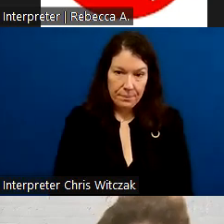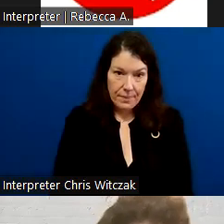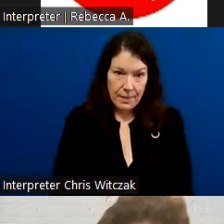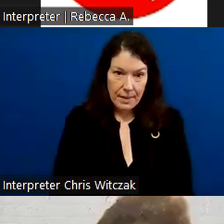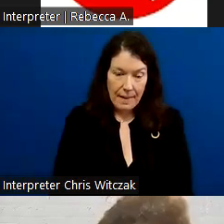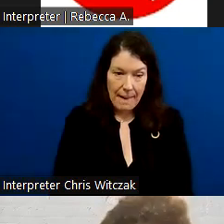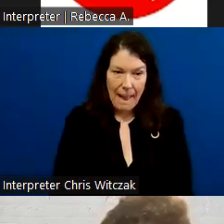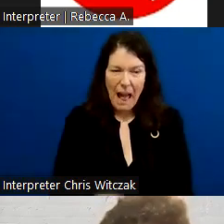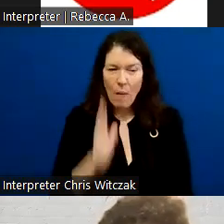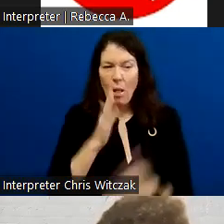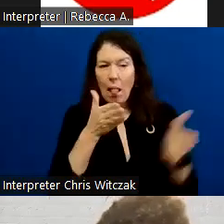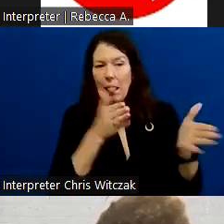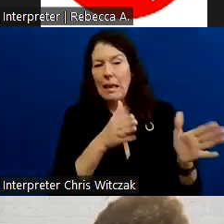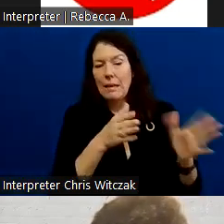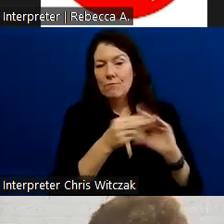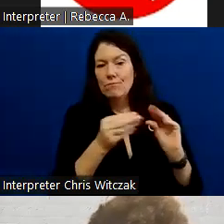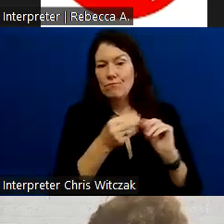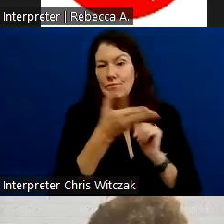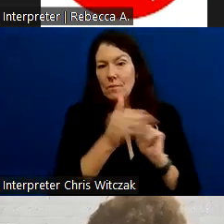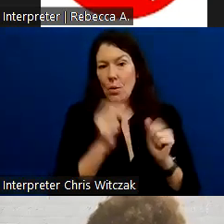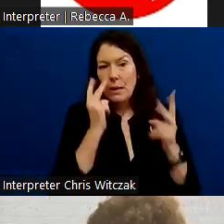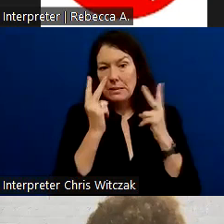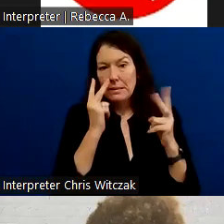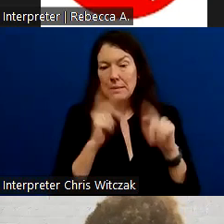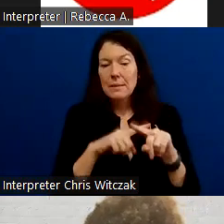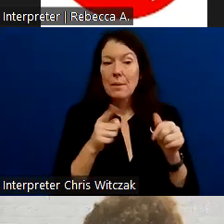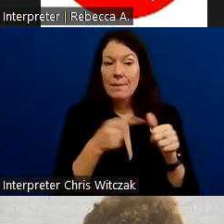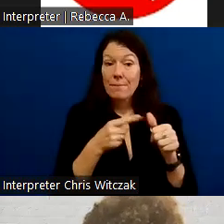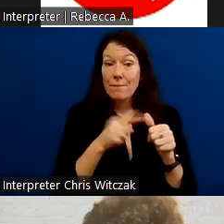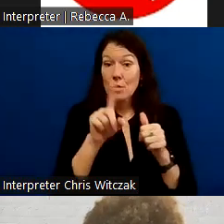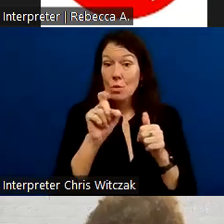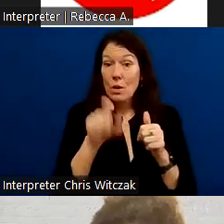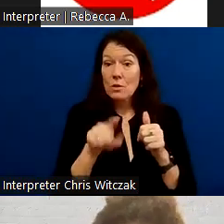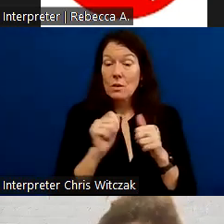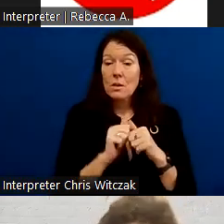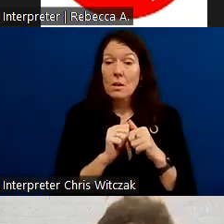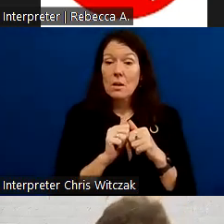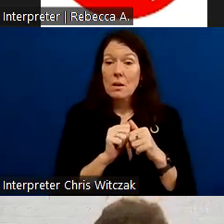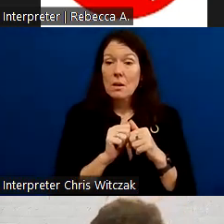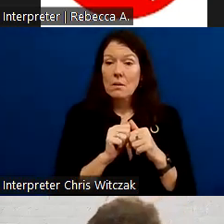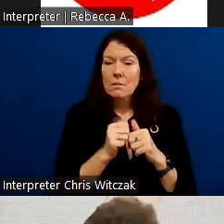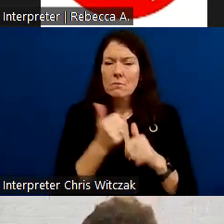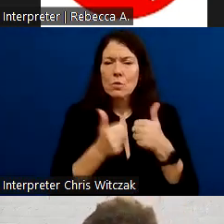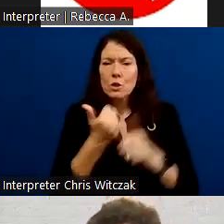leave this up so we can refer to it. But the first question is "what's the drug" and feel